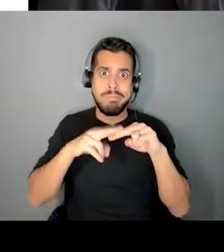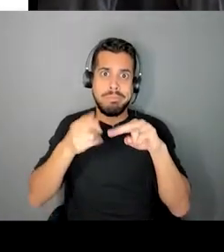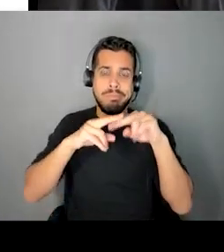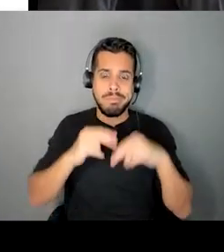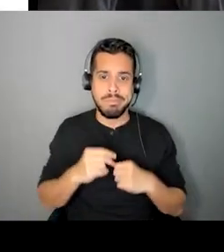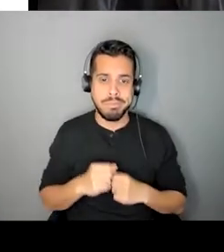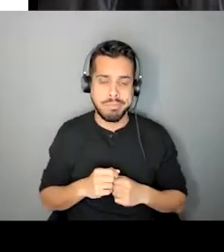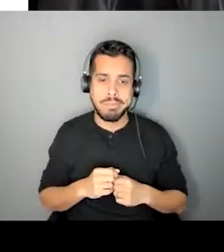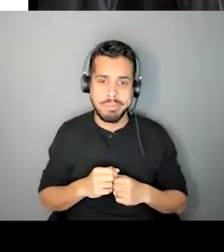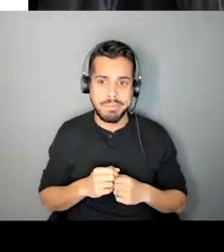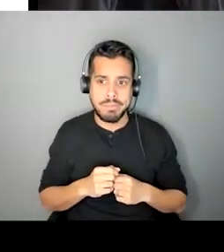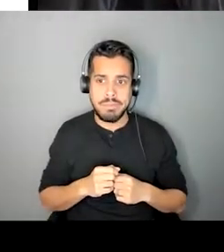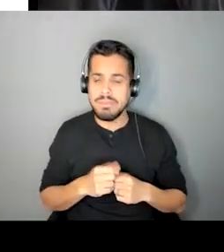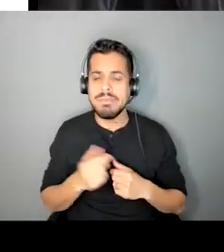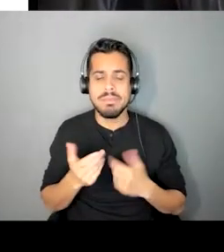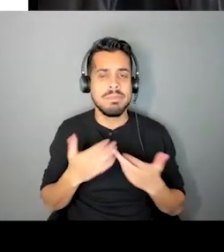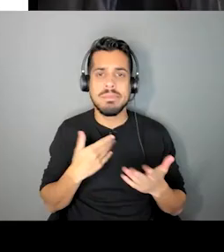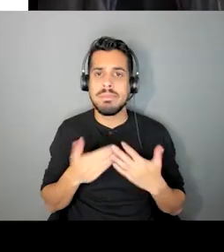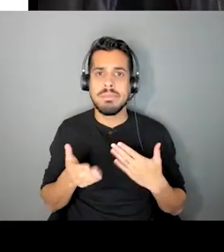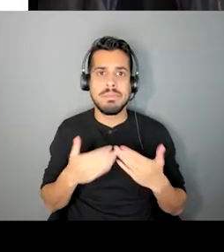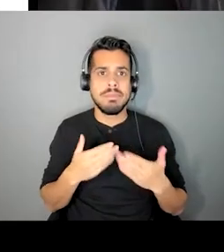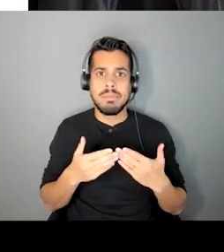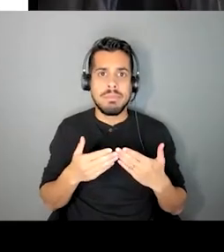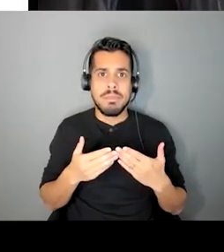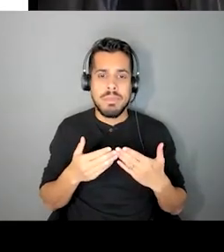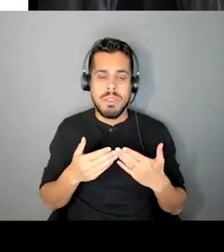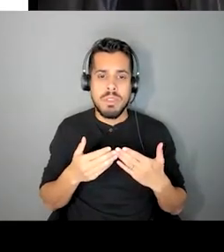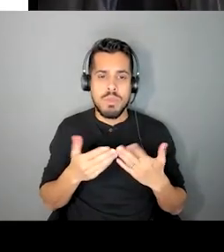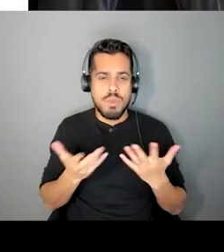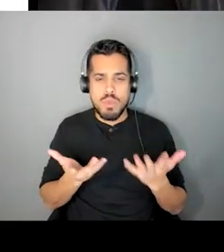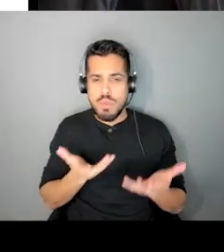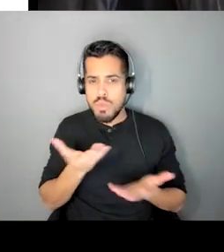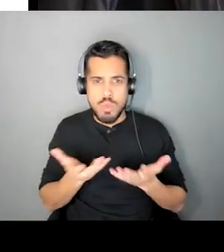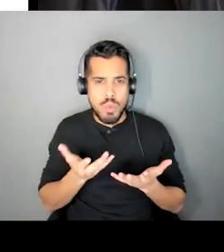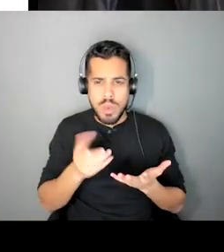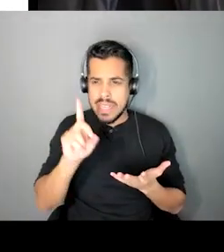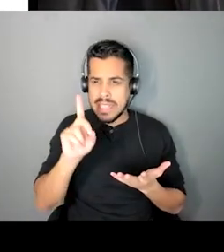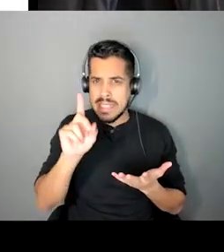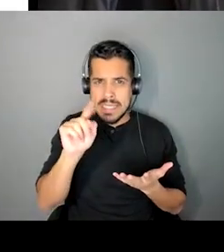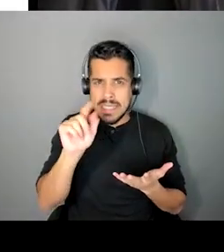uh... regardless of, uh... what-- what data comes out of Washington, DC,